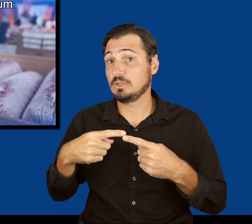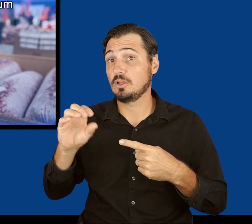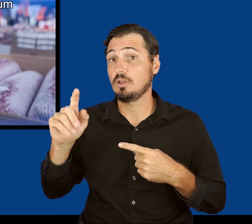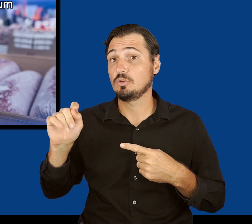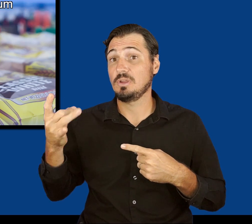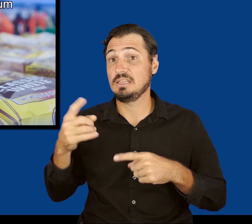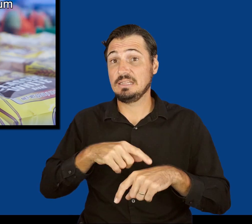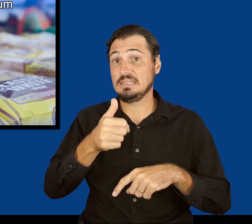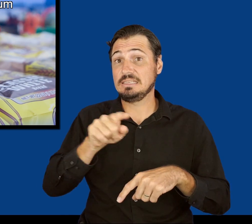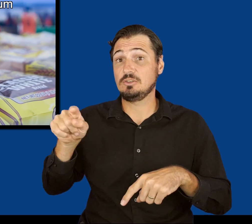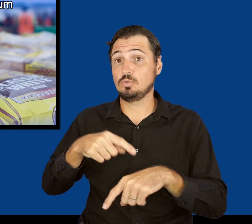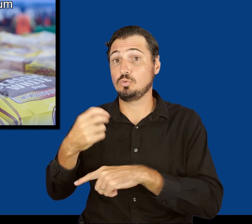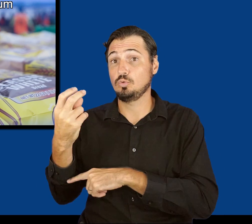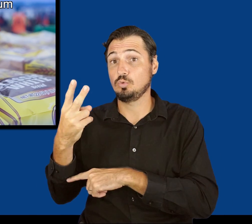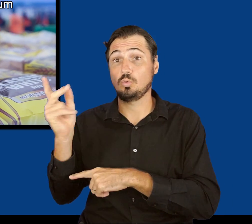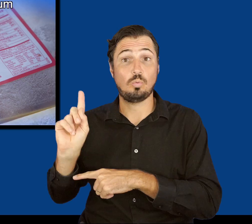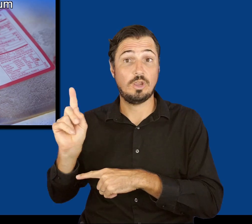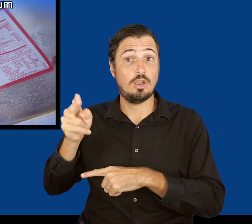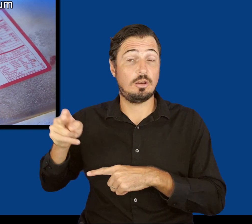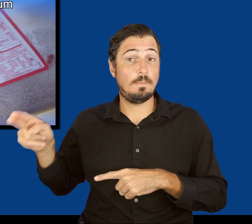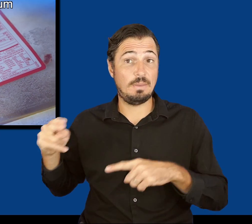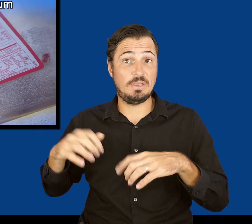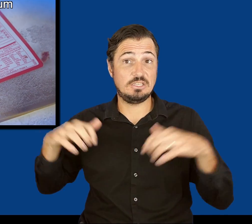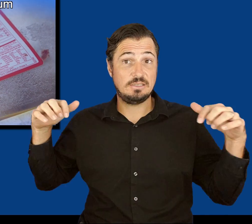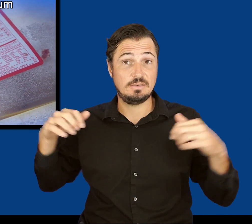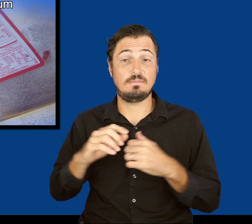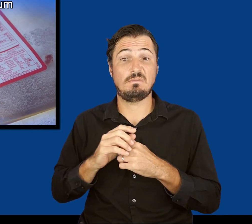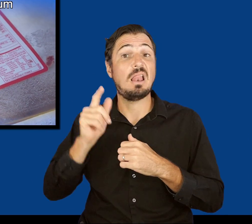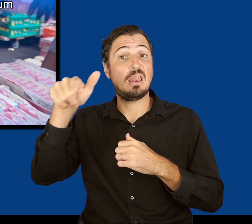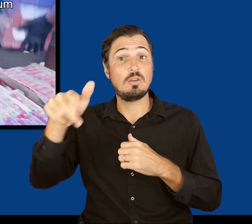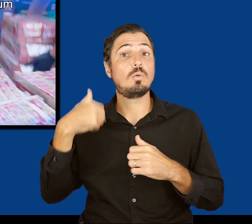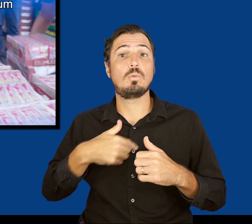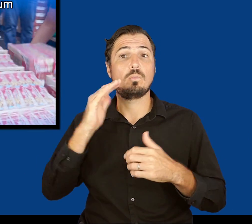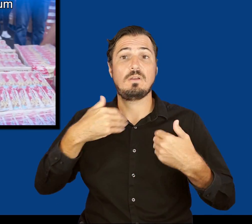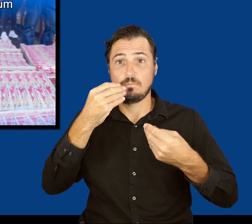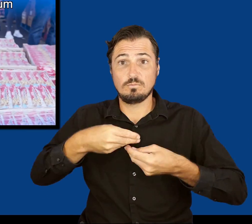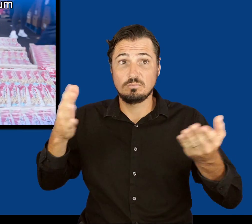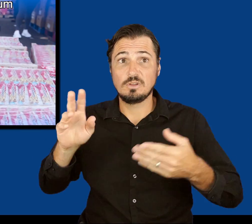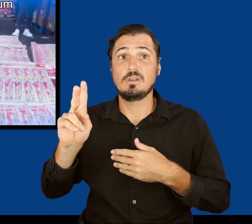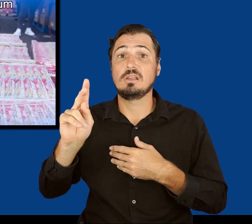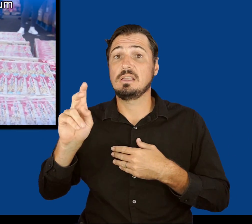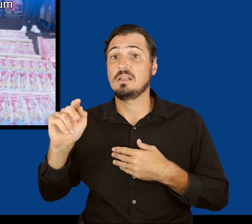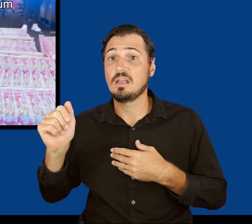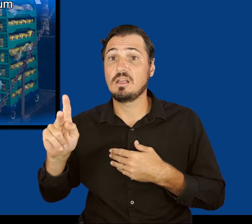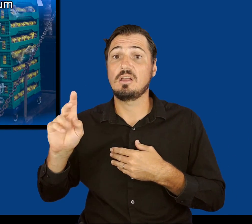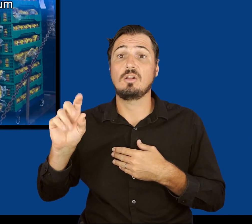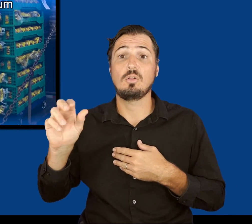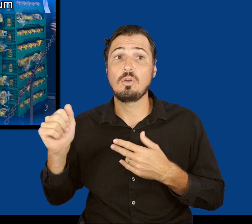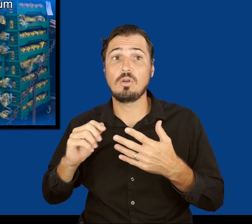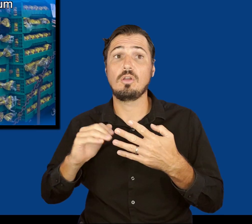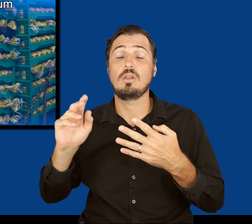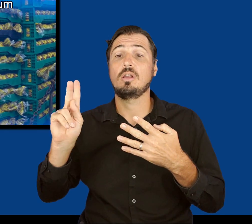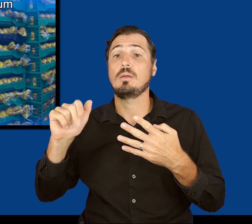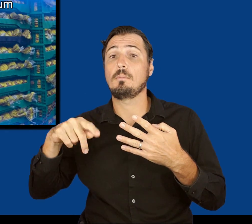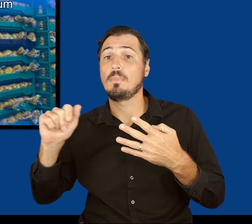Hanapepe Stadium. Future distributions are in Kekaha, Koloa, Kapa`a and Anahola. Advance reservations are required.